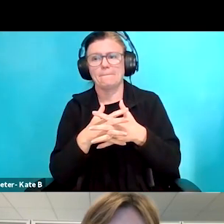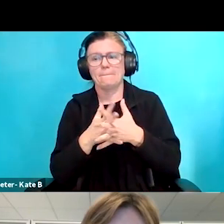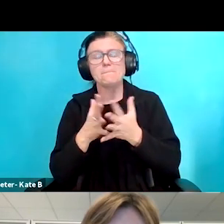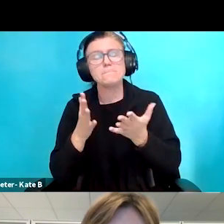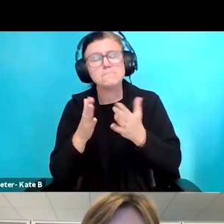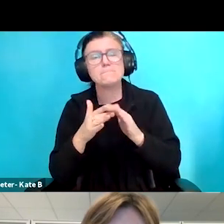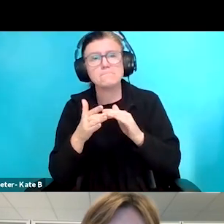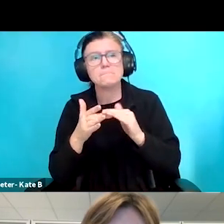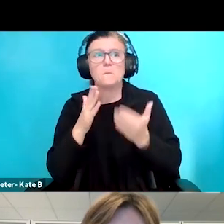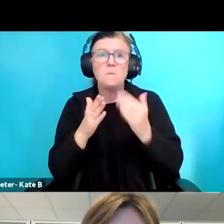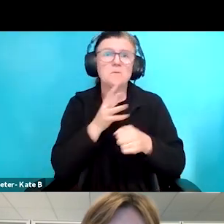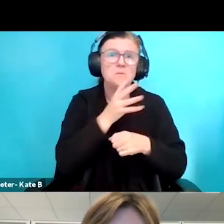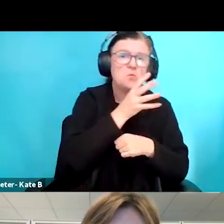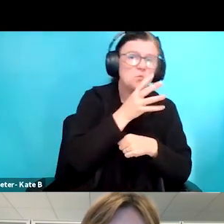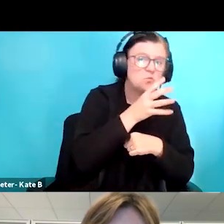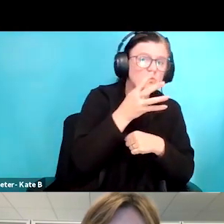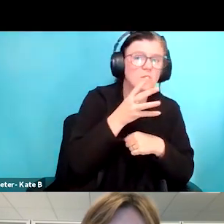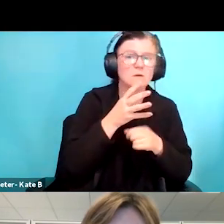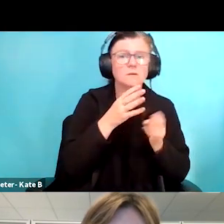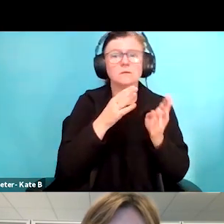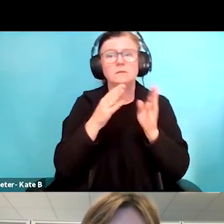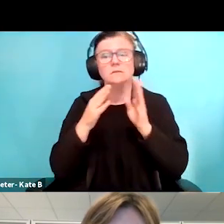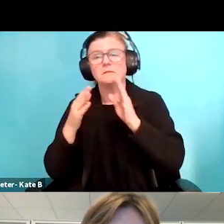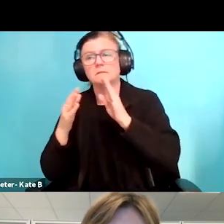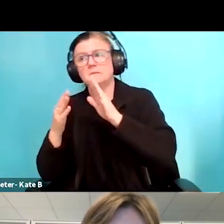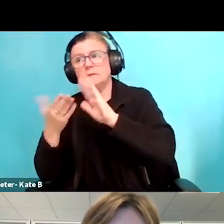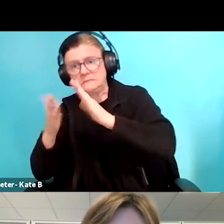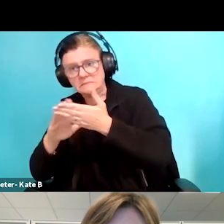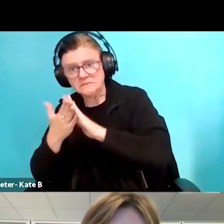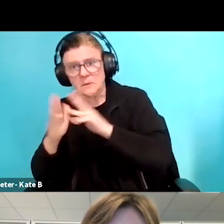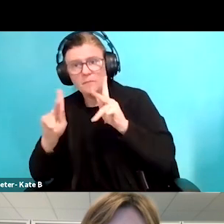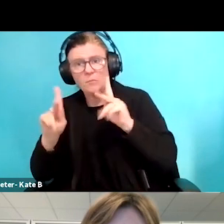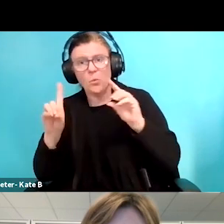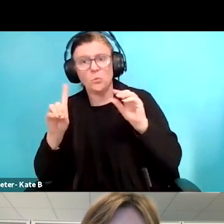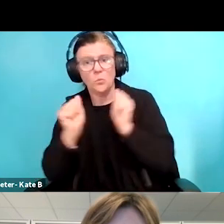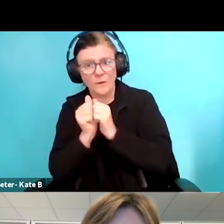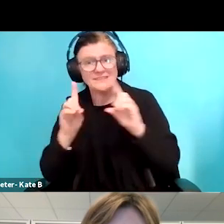between rural adults with disabilities and non-rural adults with disabilities, I would argue